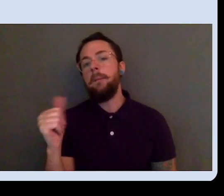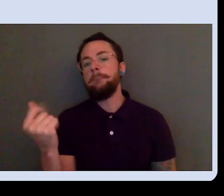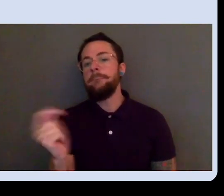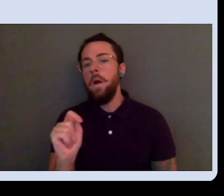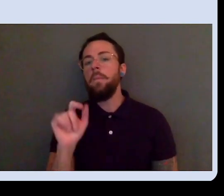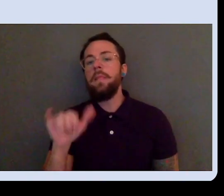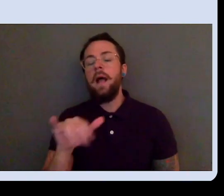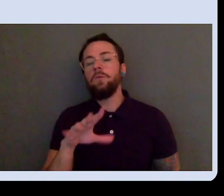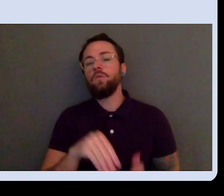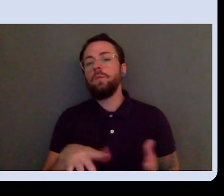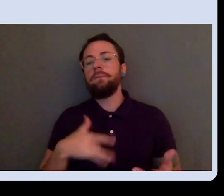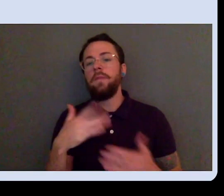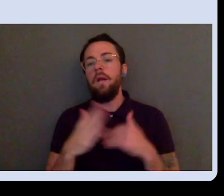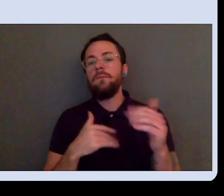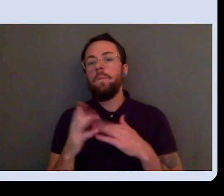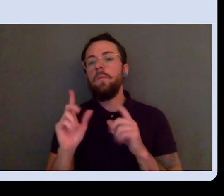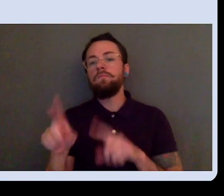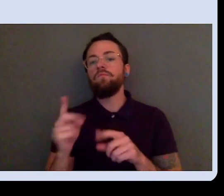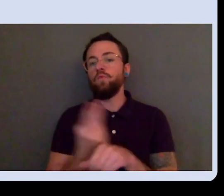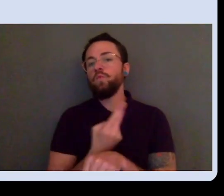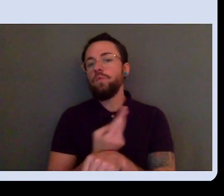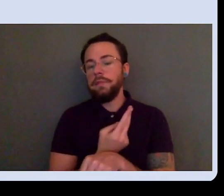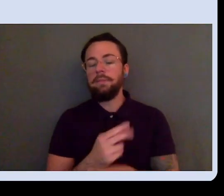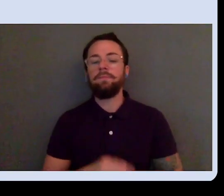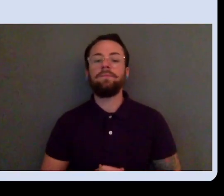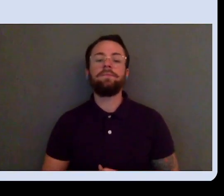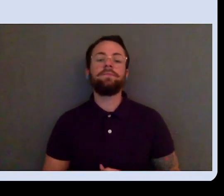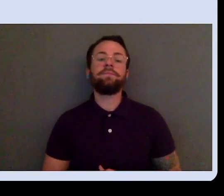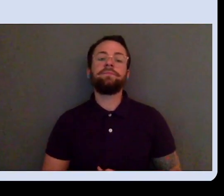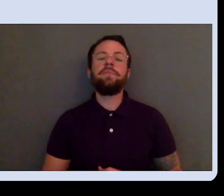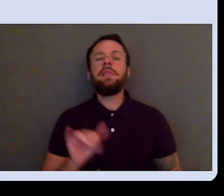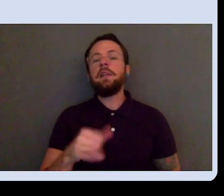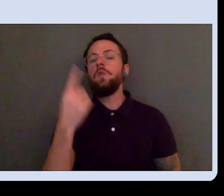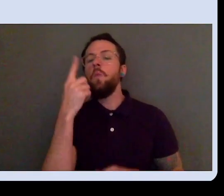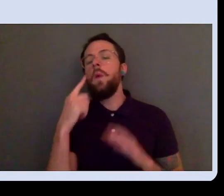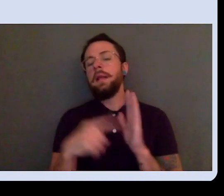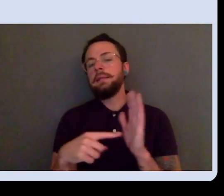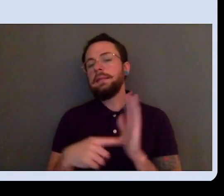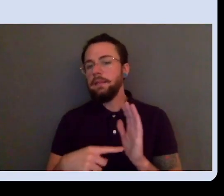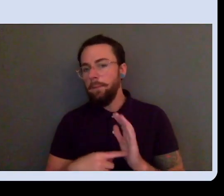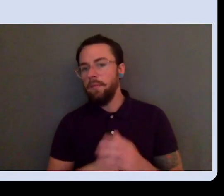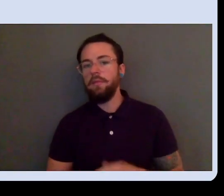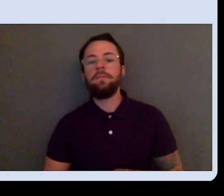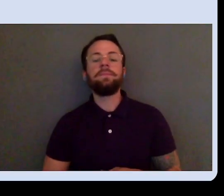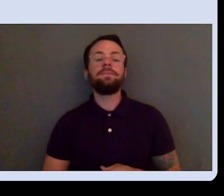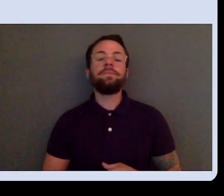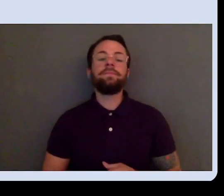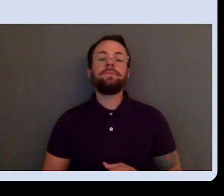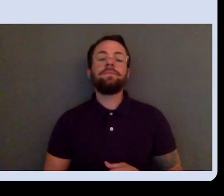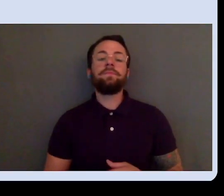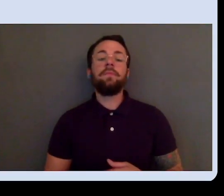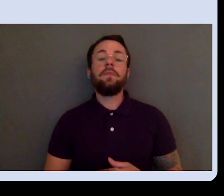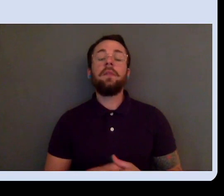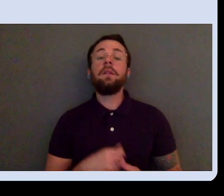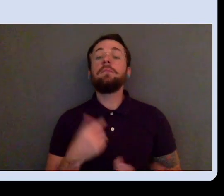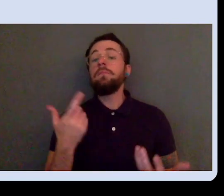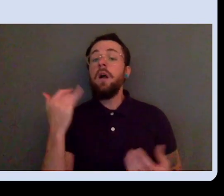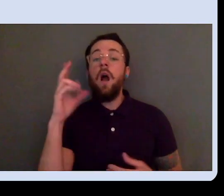Are your bathrooms gender divided or non gender? This is a really important question in your schools.